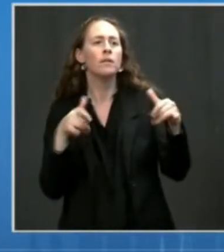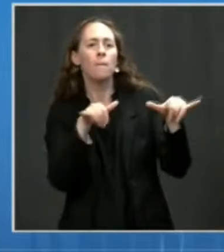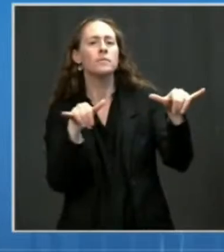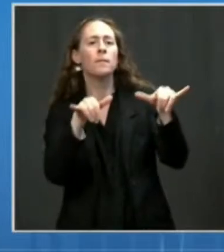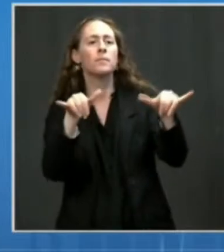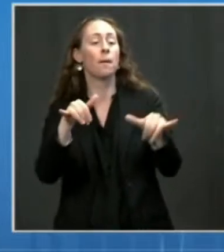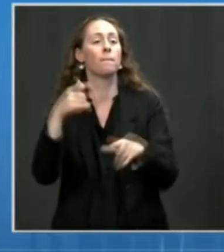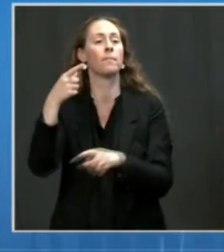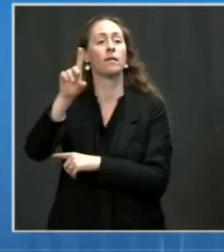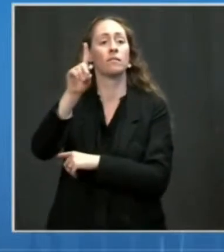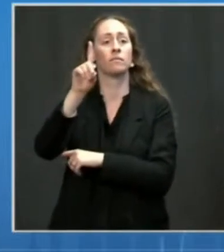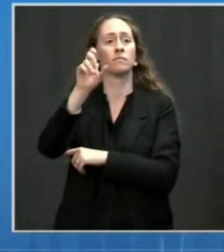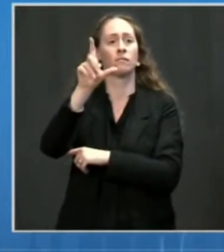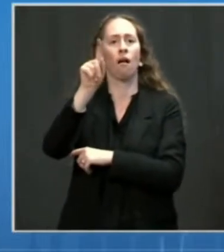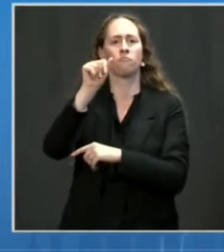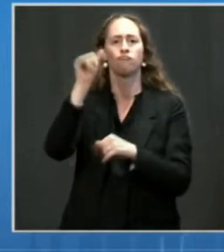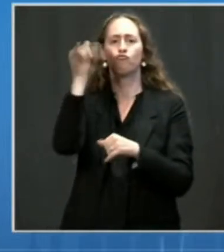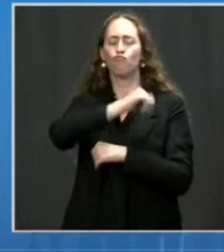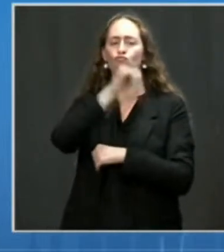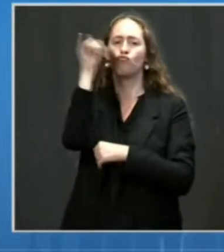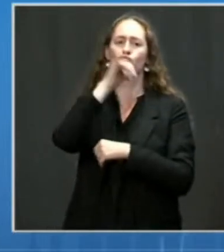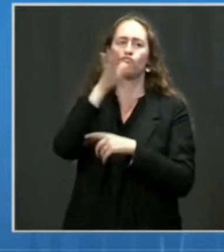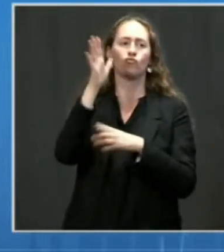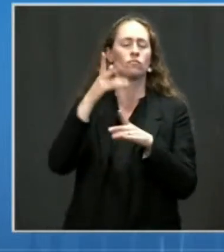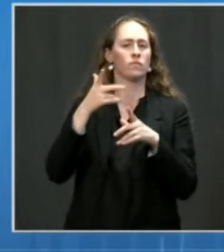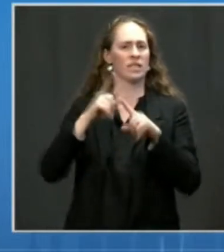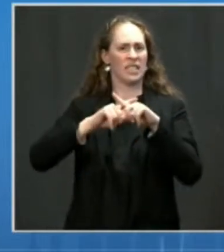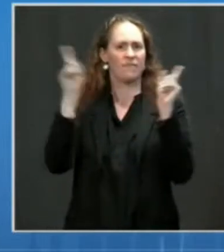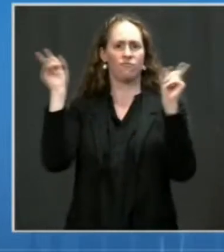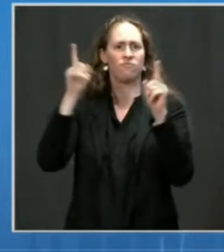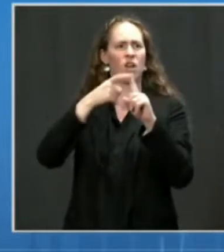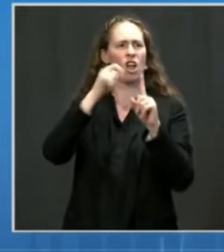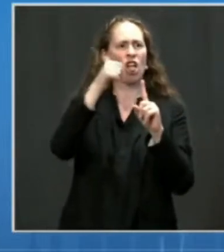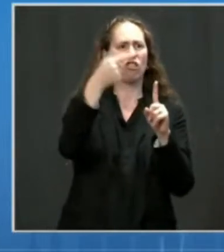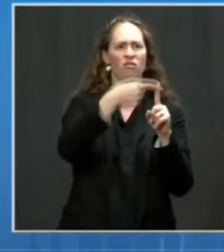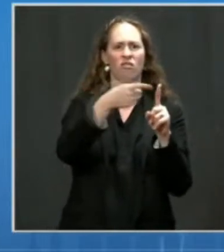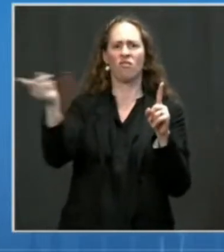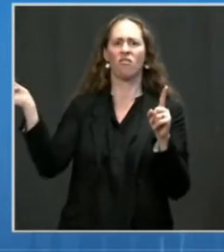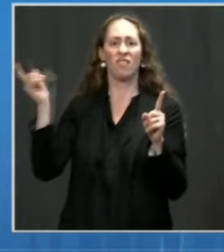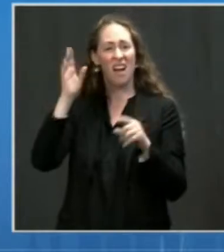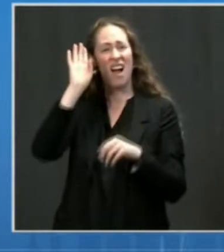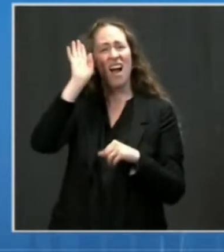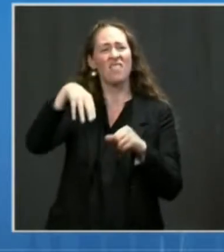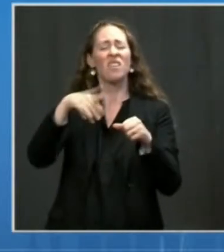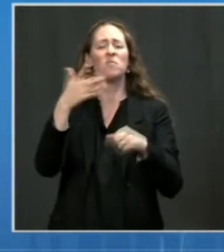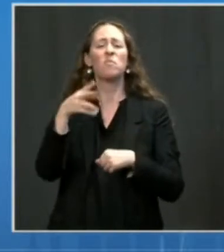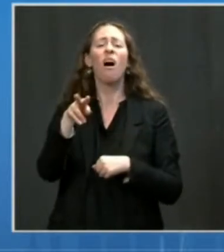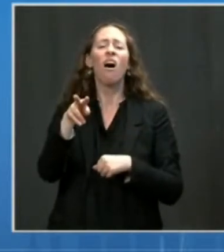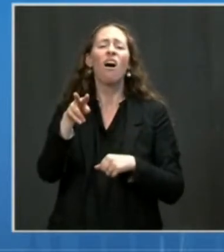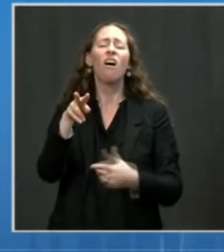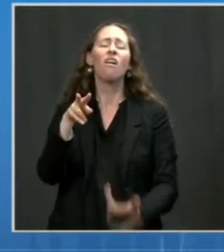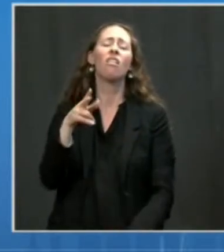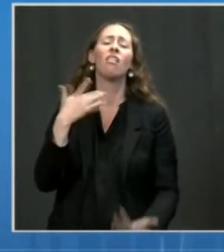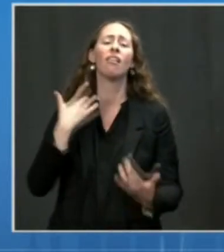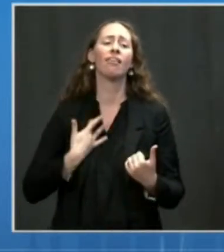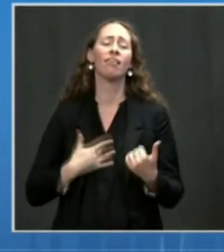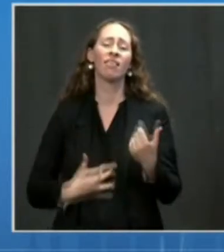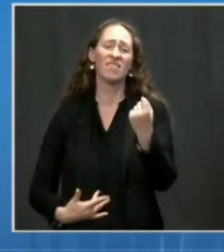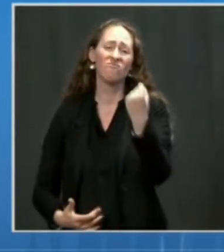WEEKEND THAT HAVE CORROBORATED THESE FINDINGS. TAKEN TOGETHER, THE DELTA VARIANT IS DIFFERENT FROM PRIOR STRAINS.